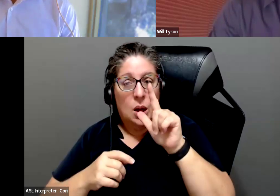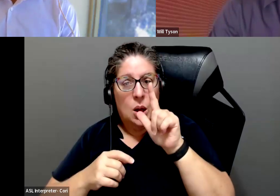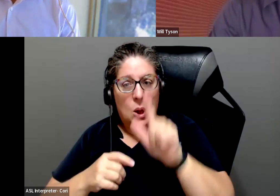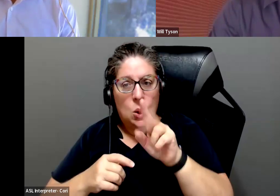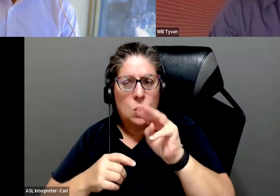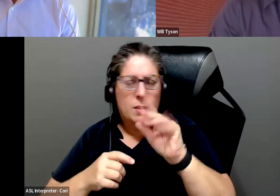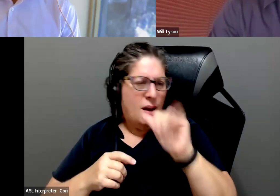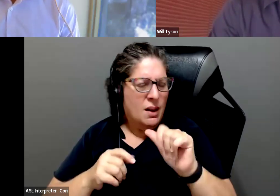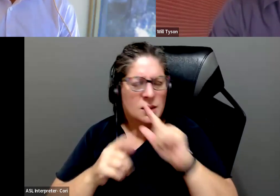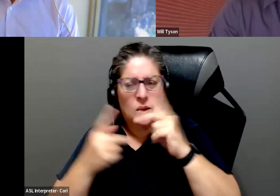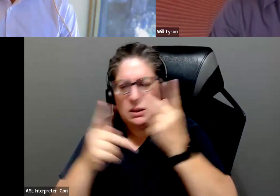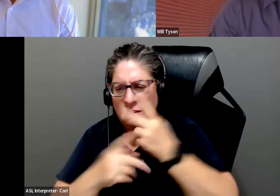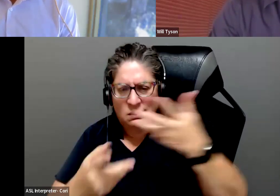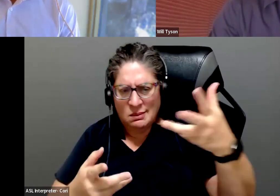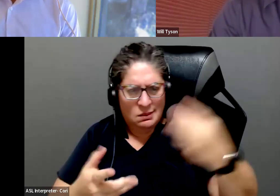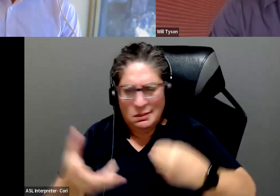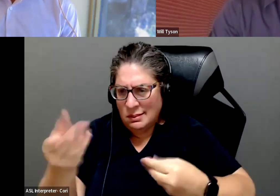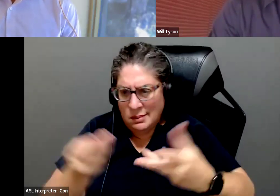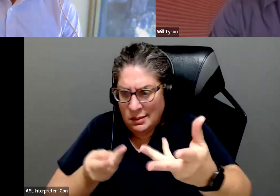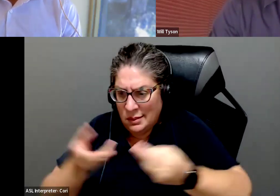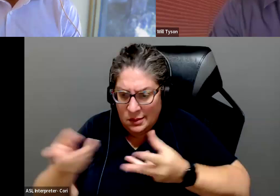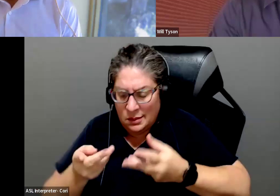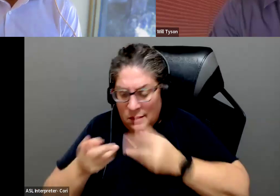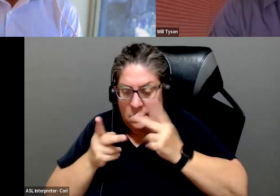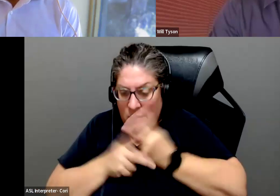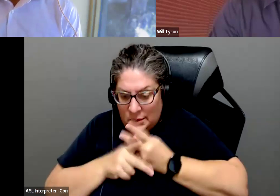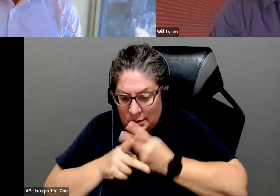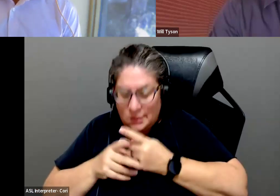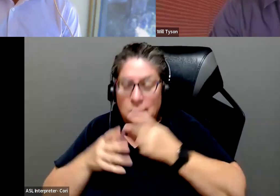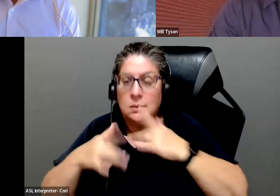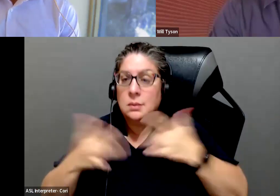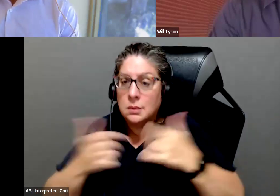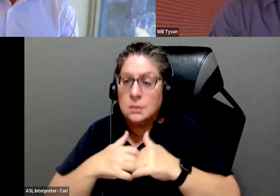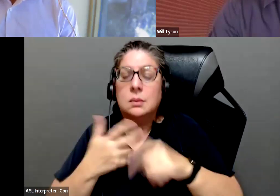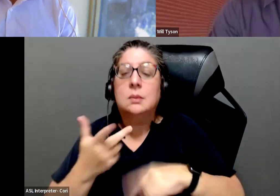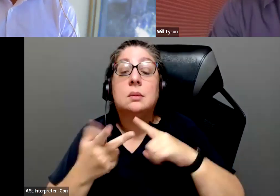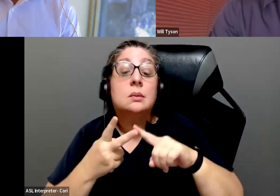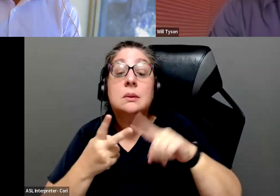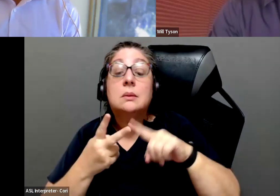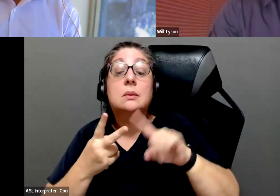Let's try to put together kind of a compelling narrative. A second deliverable in this project that we are looking for.